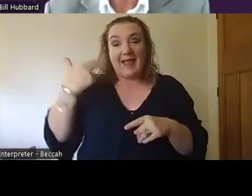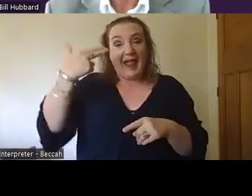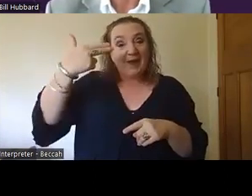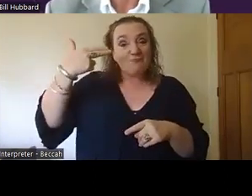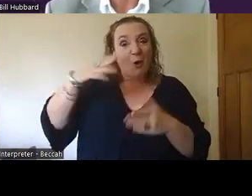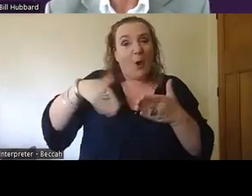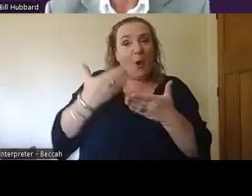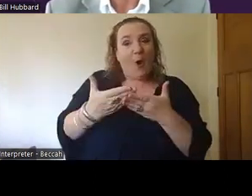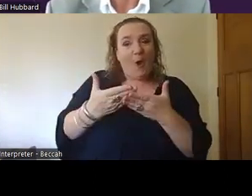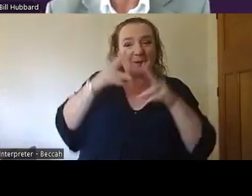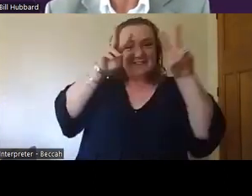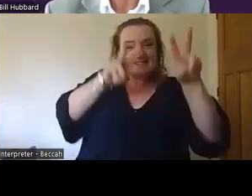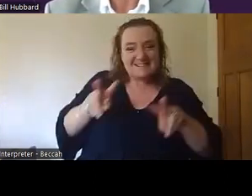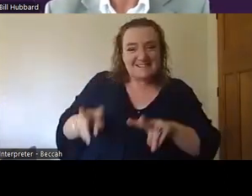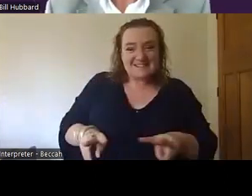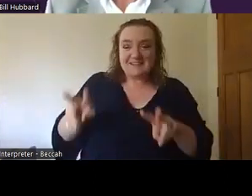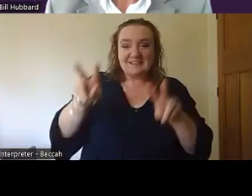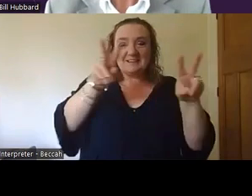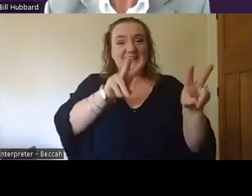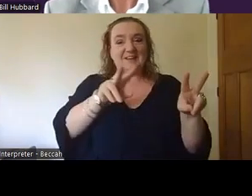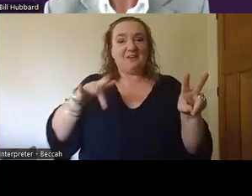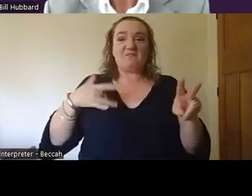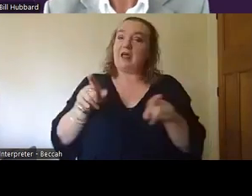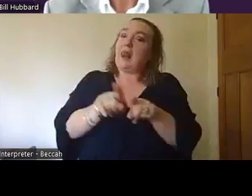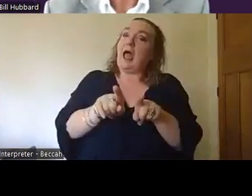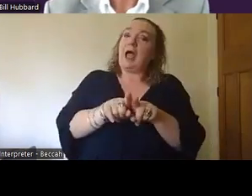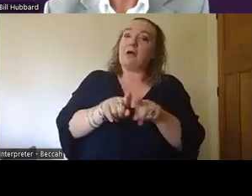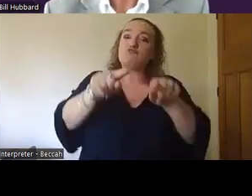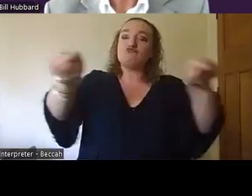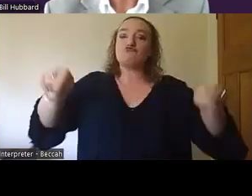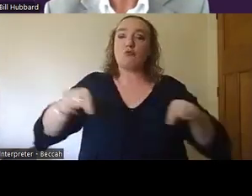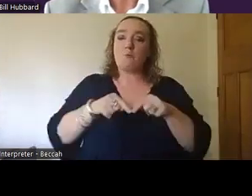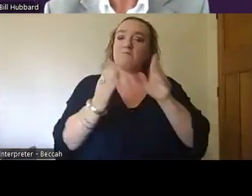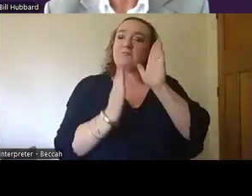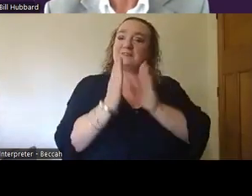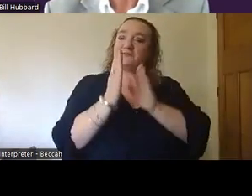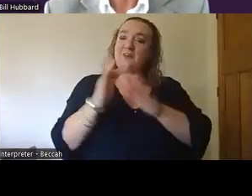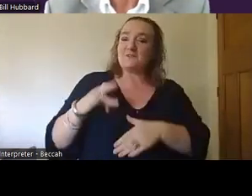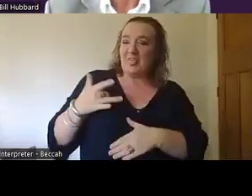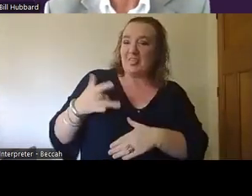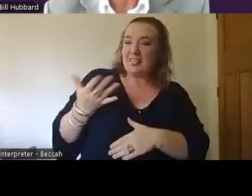because then we have a sense of being in a room together. Can you please get the chat going